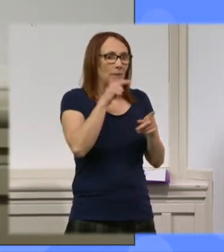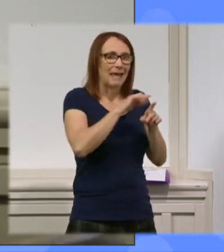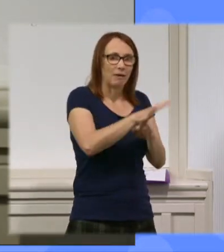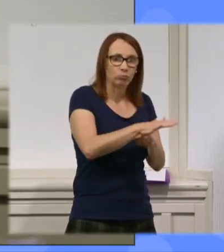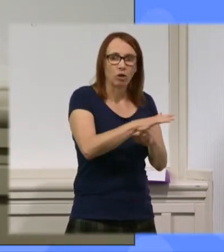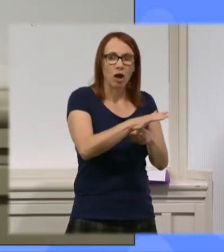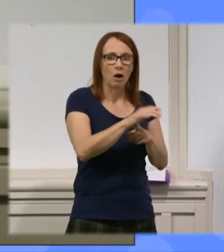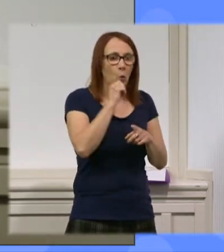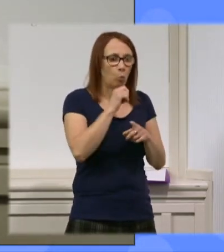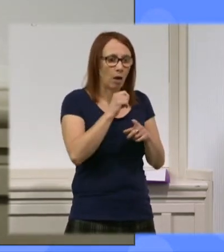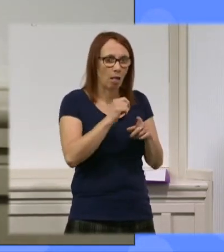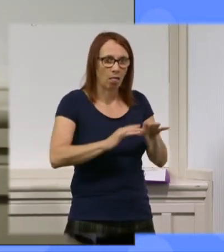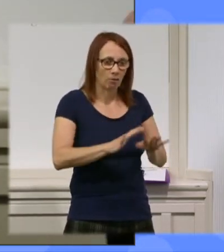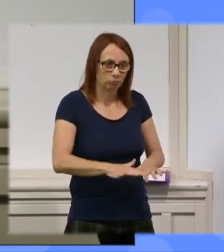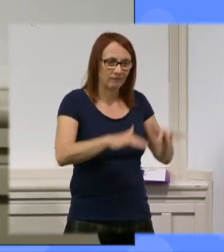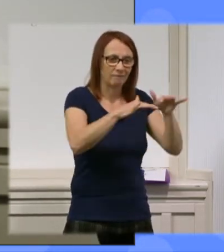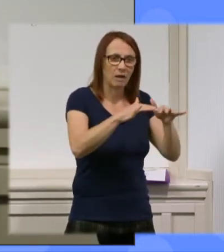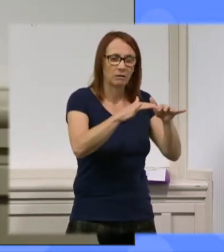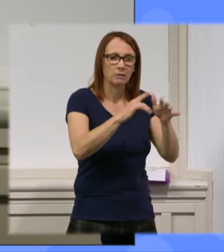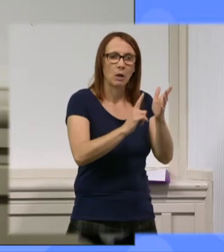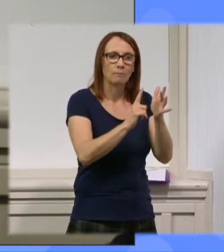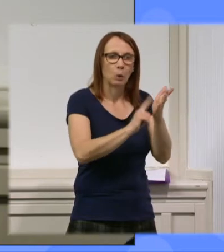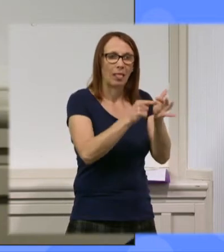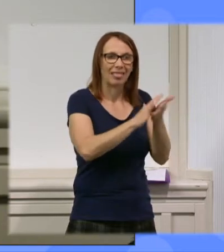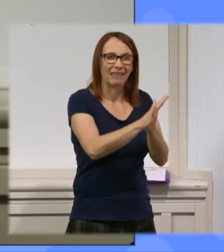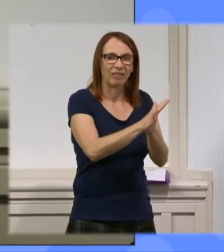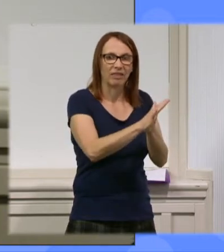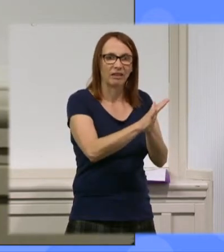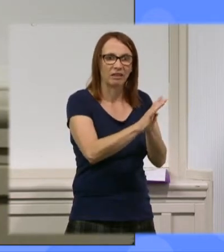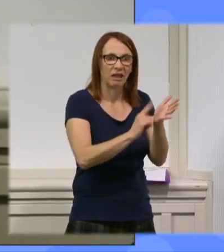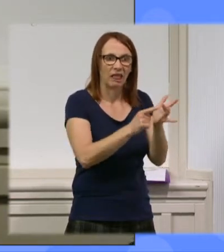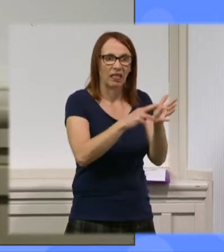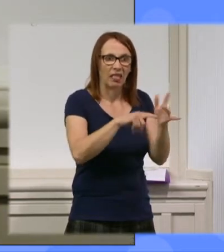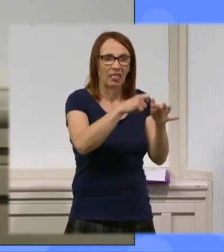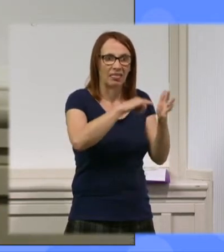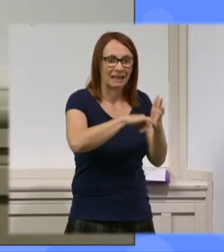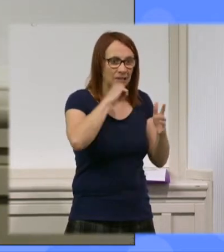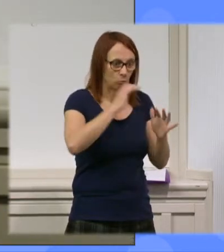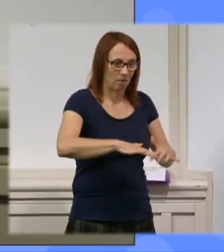is predicted to happen in 2050 that's 30 years away today's climate strikers will